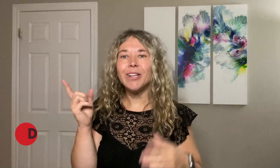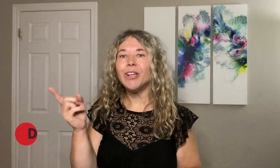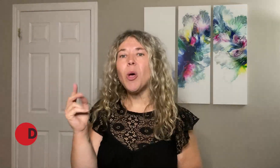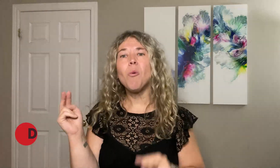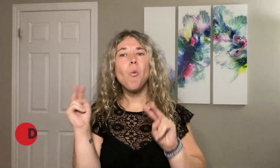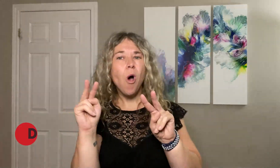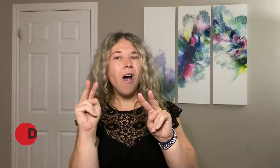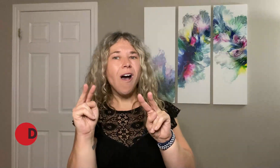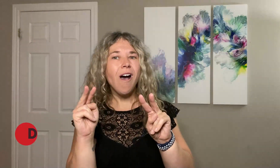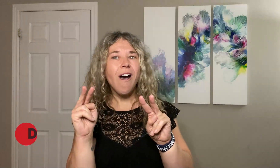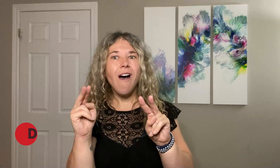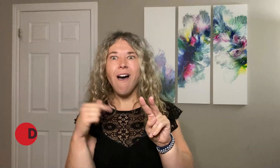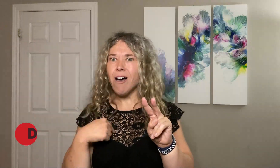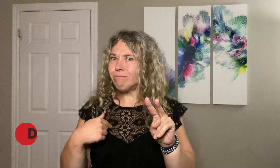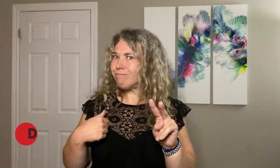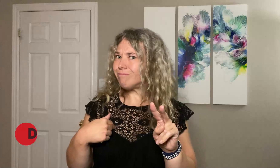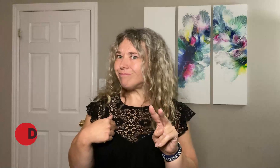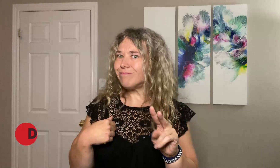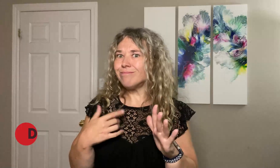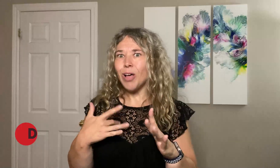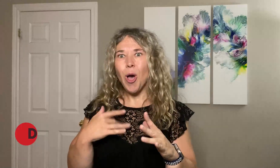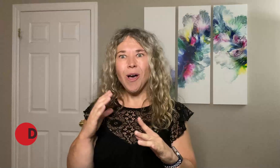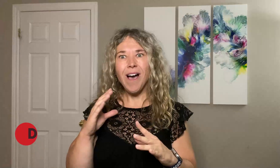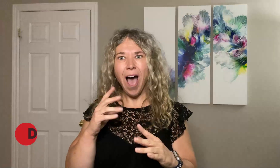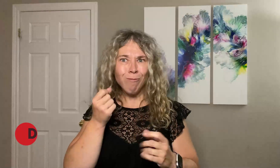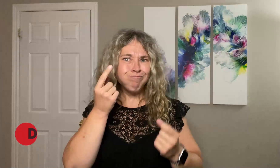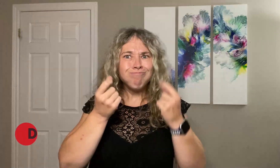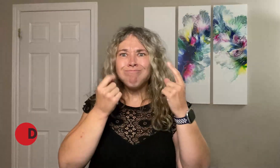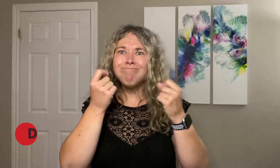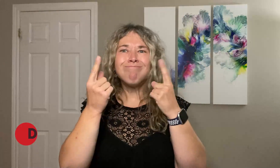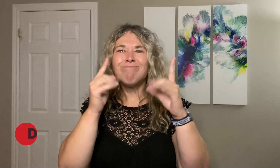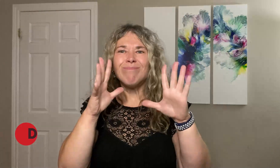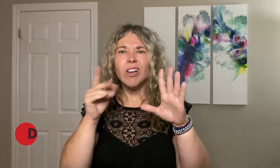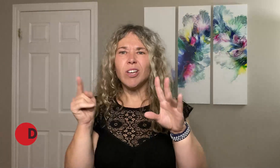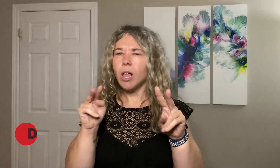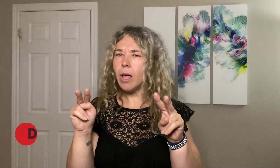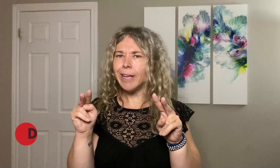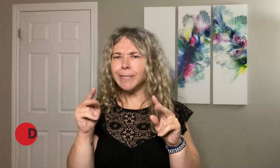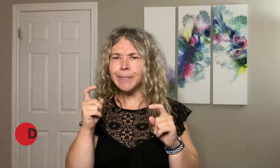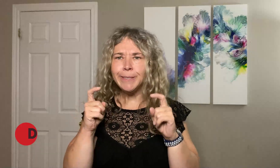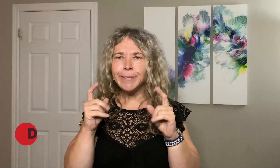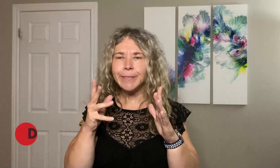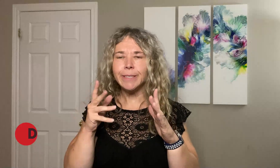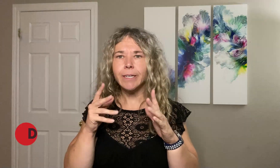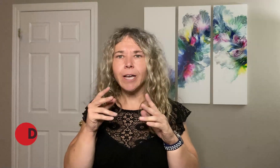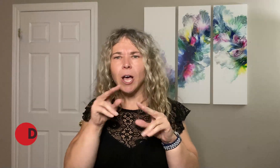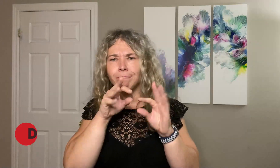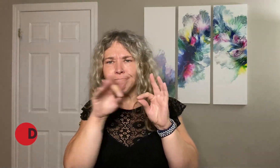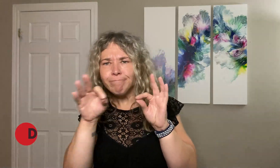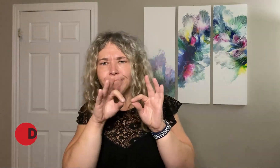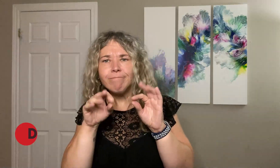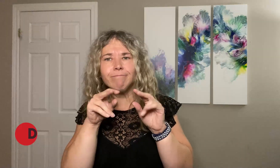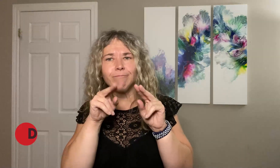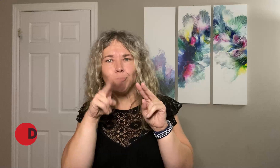watch while I was excited, tried to keep up with the captions, finally I could